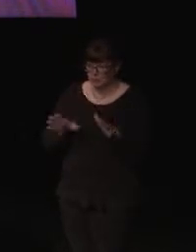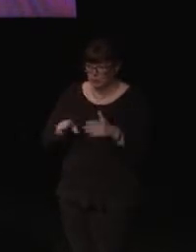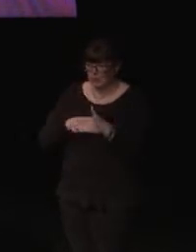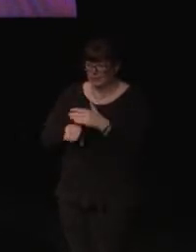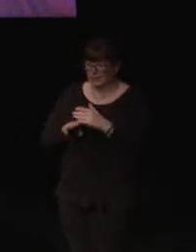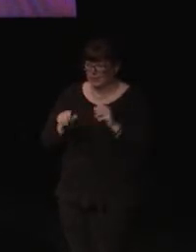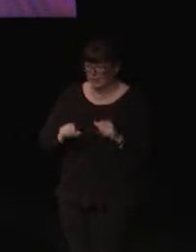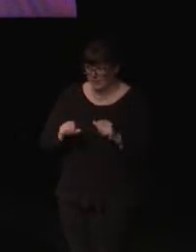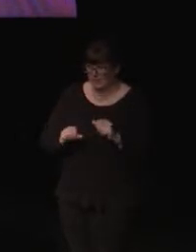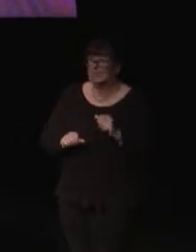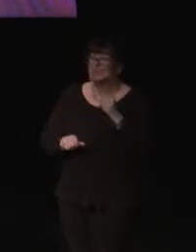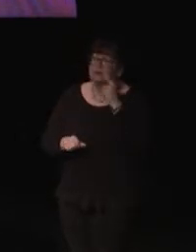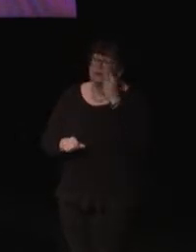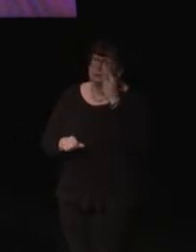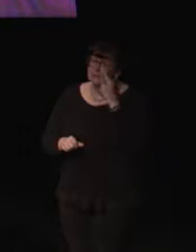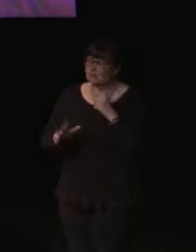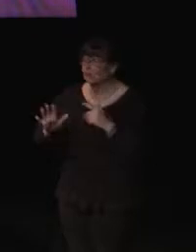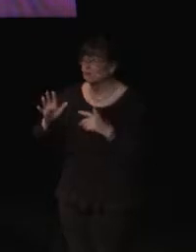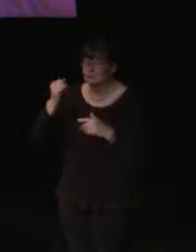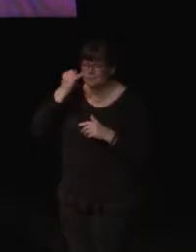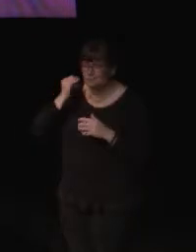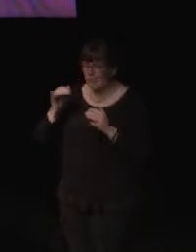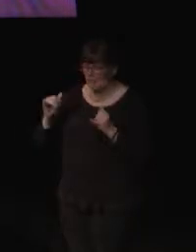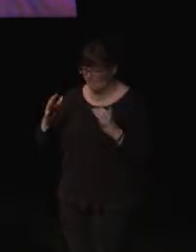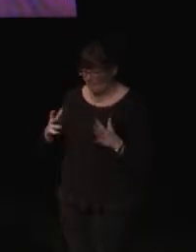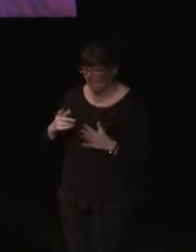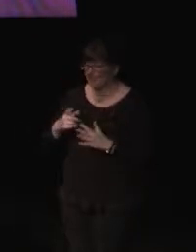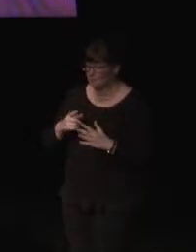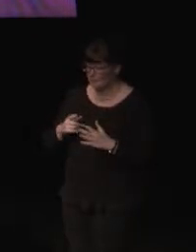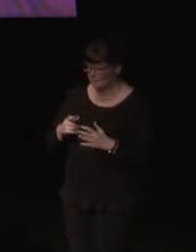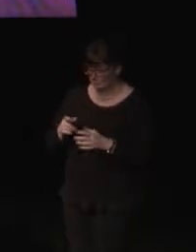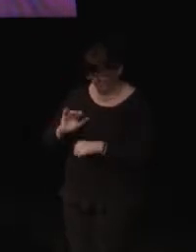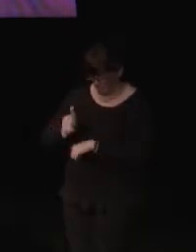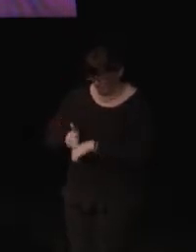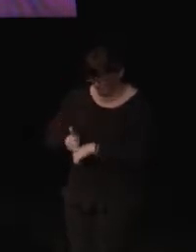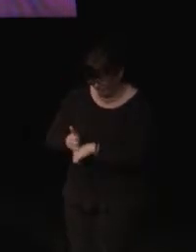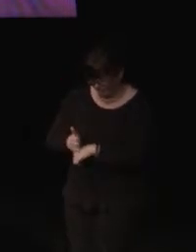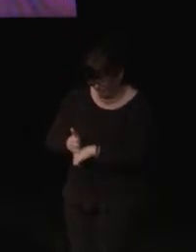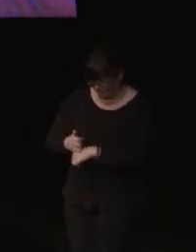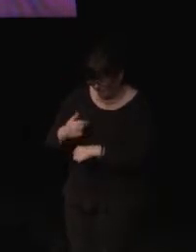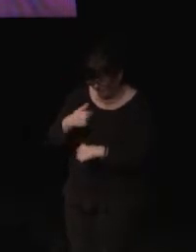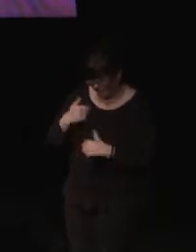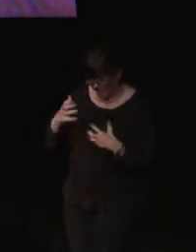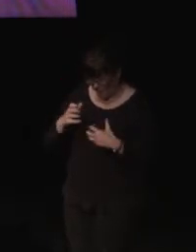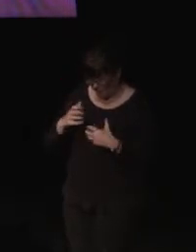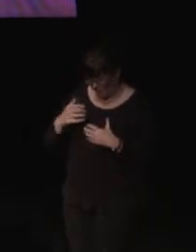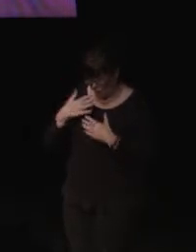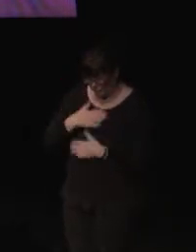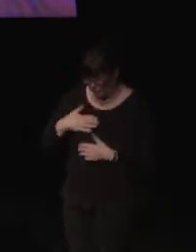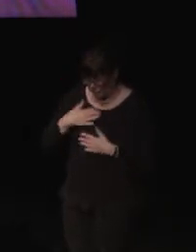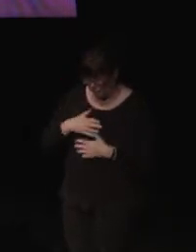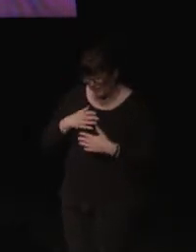For example, if the player said that they wanted to enjoy speech generation, sorry, text generation,